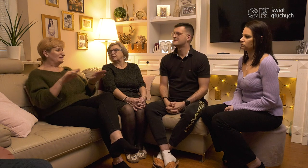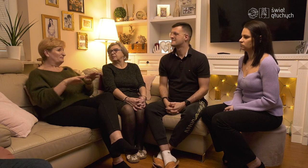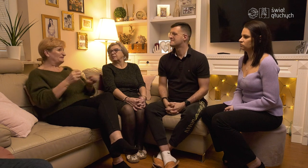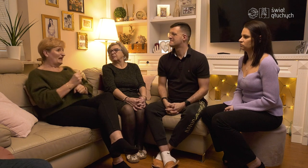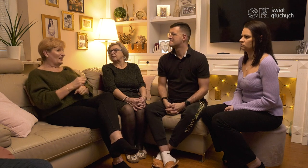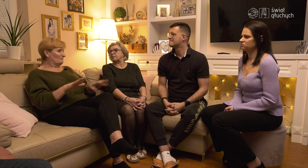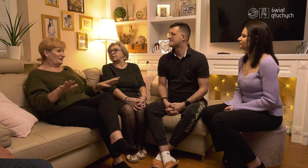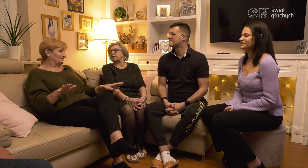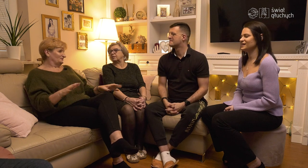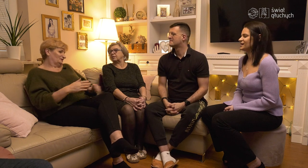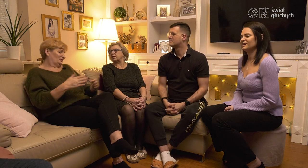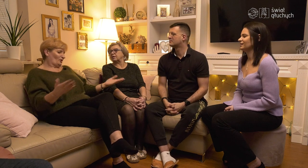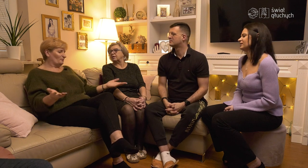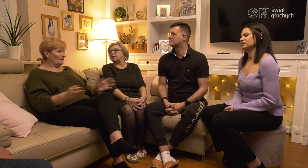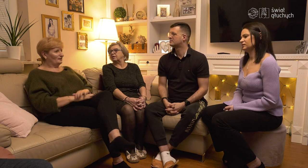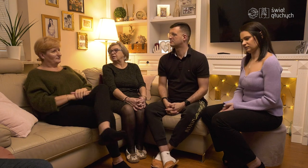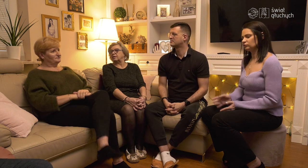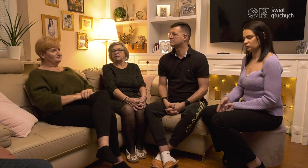And it wasn't a special plant, a normal job.